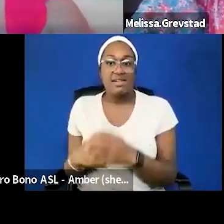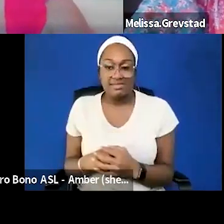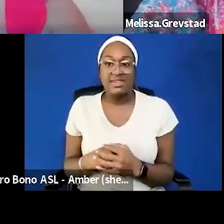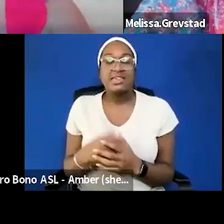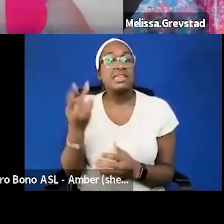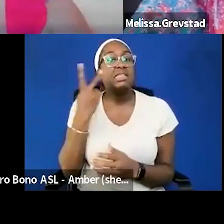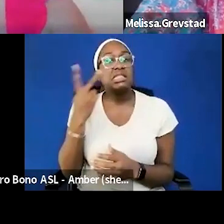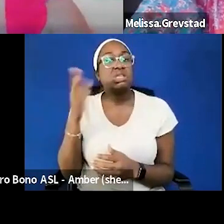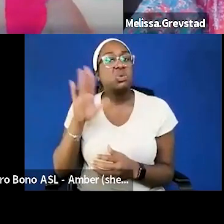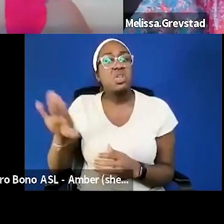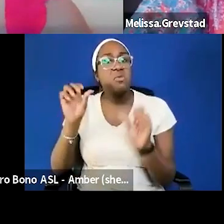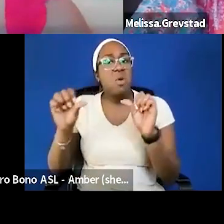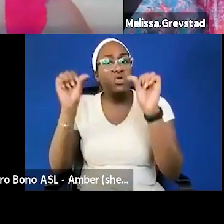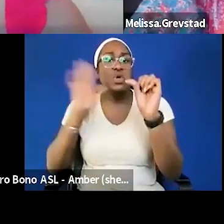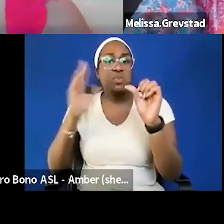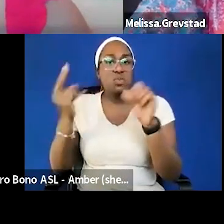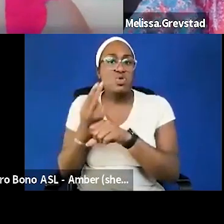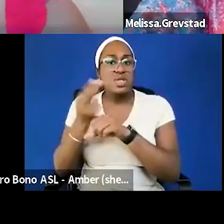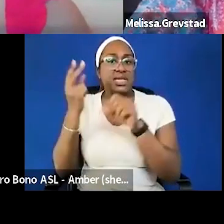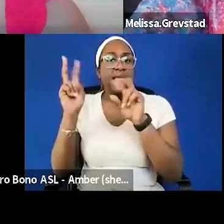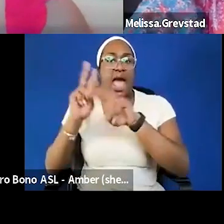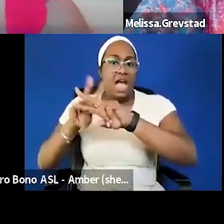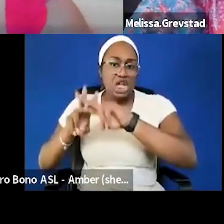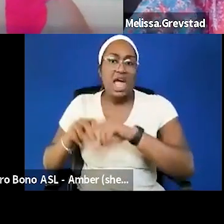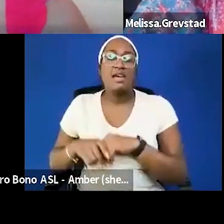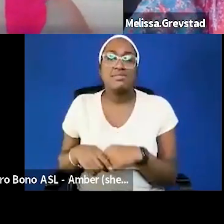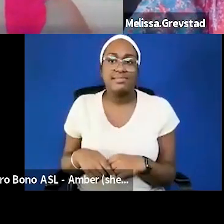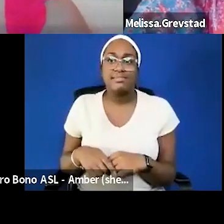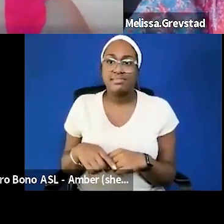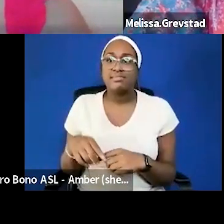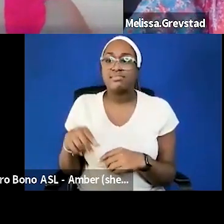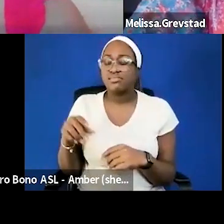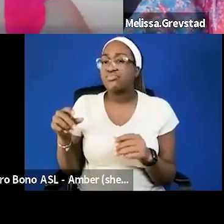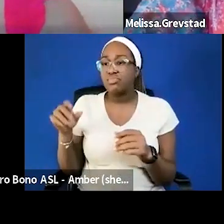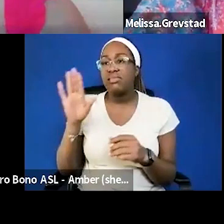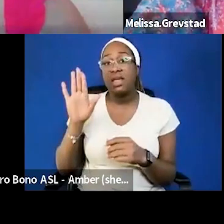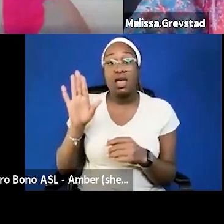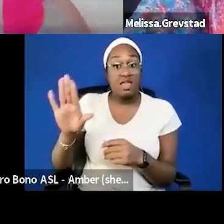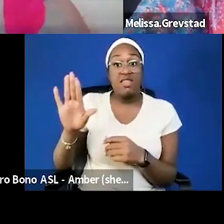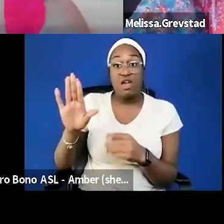They will be the ones using that hashtag that are also marking their post dev partners because they are.